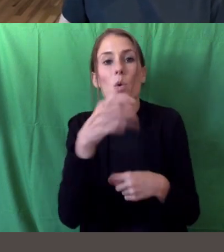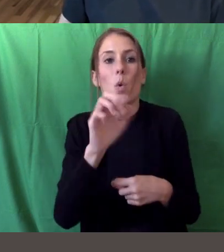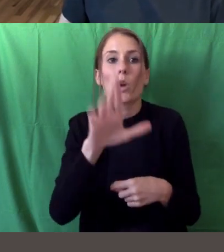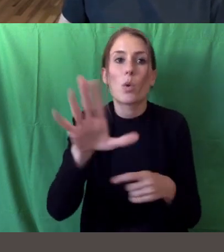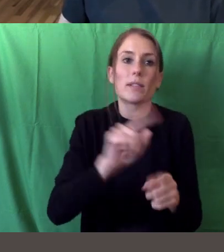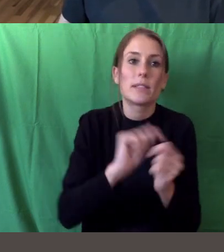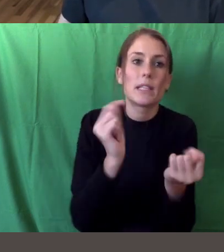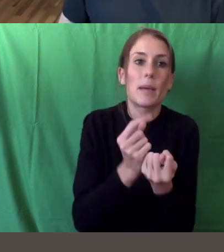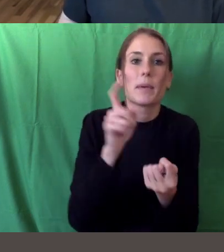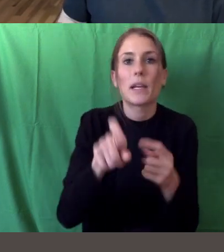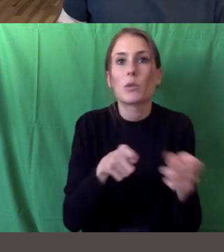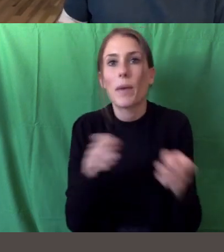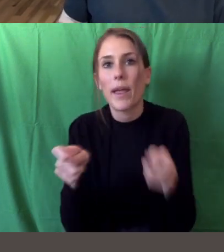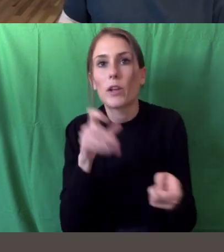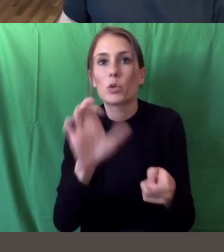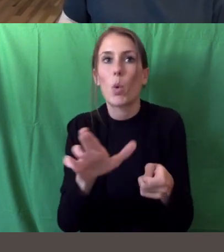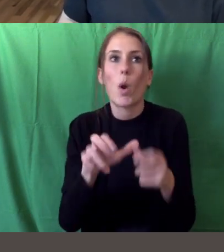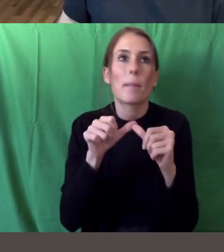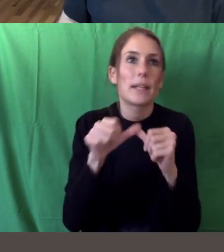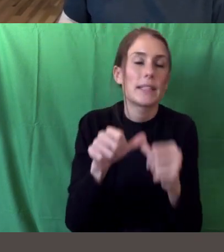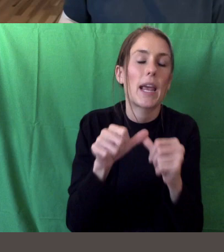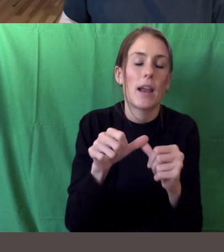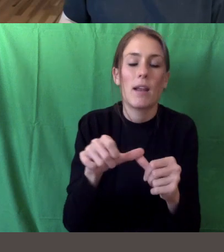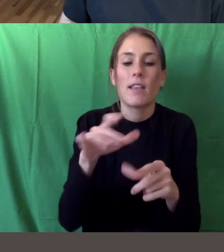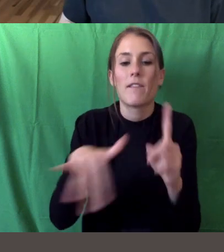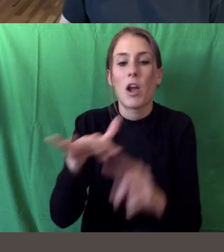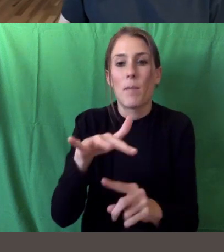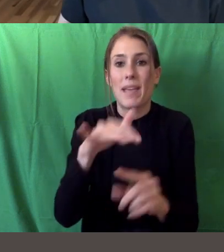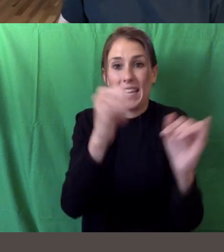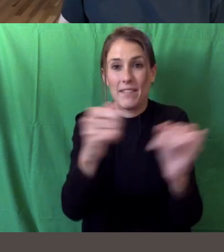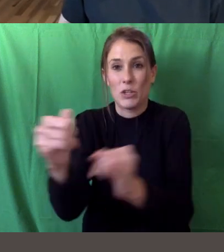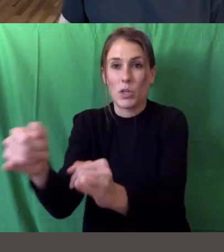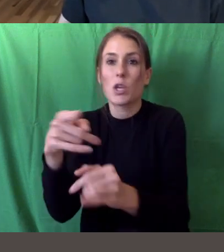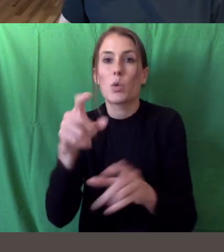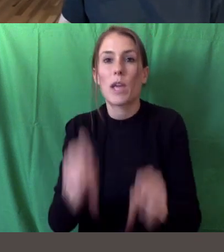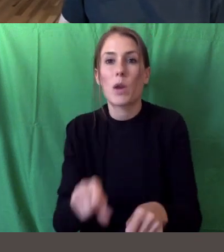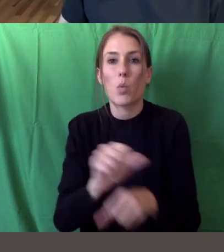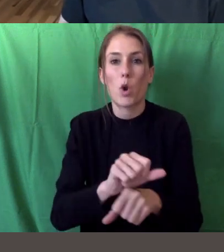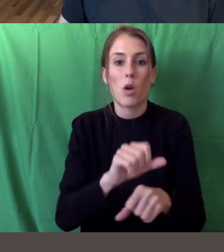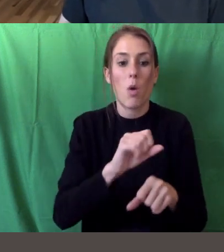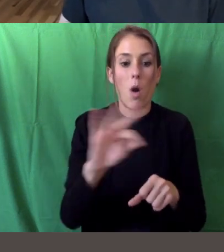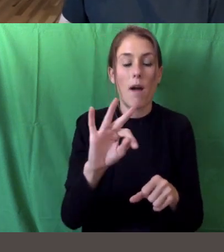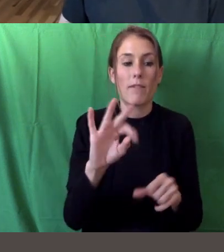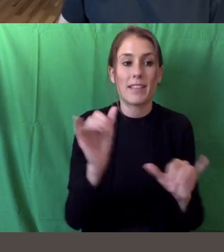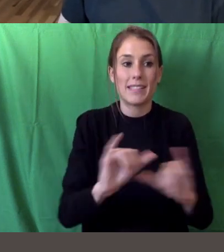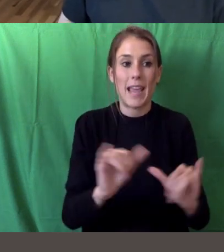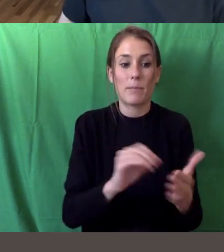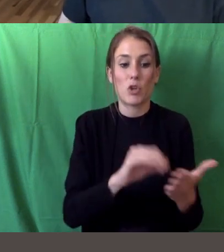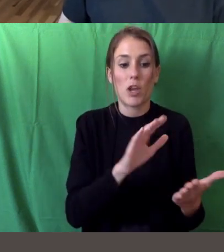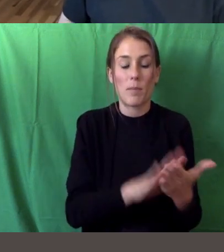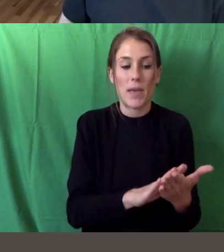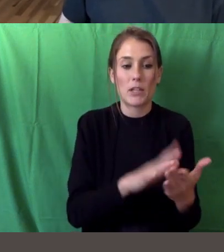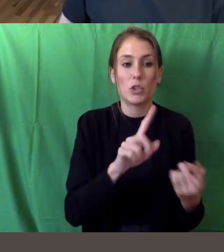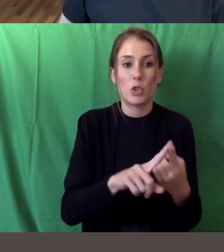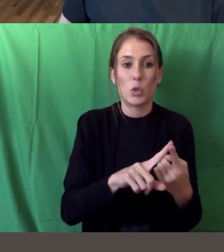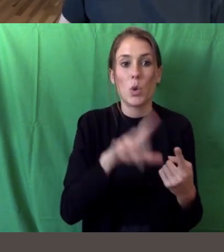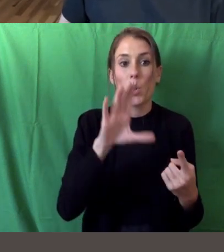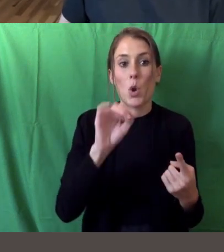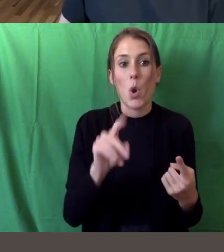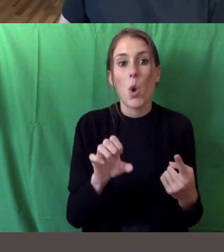or your team needing to manage or maintain environment settings individually, you can work off of the same well-documented code that represents the desired environment